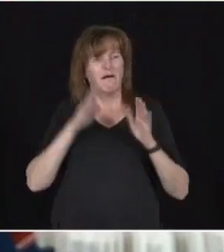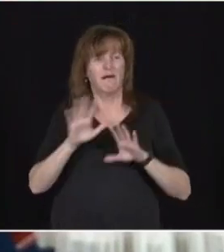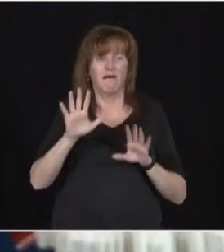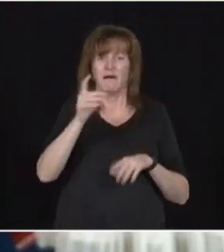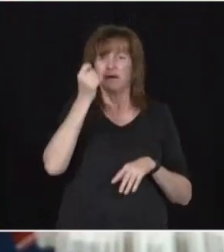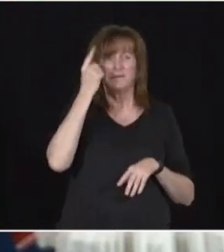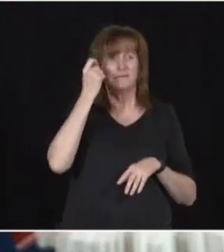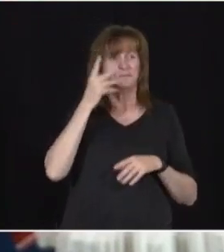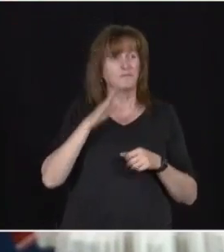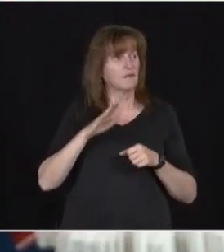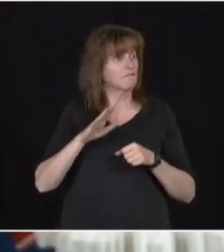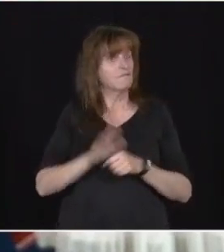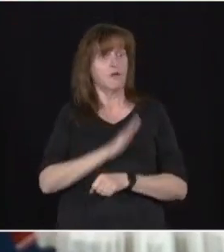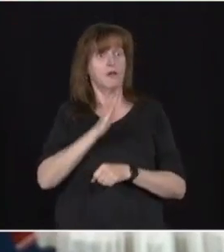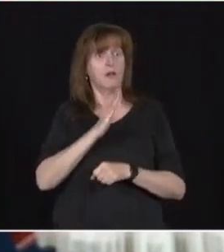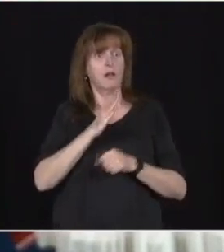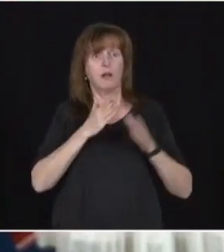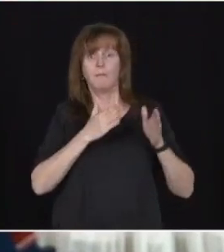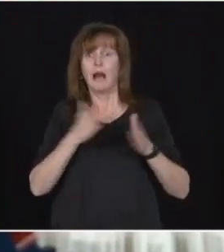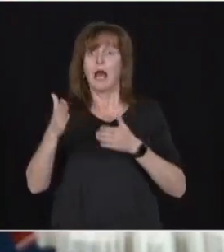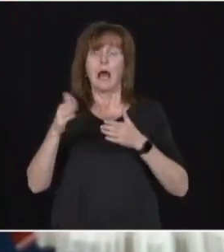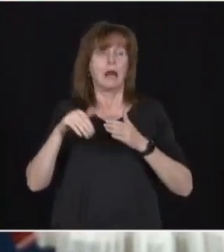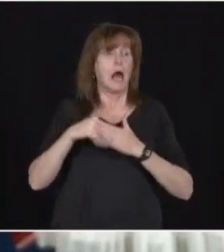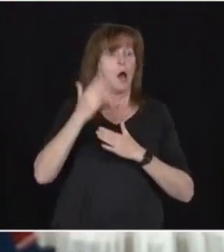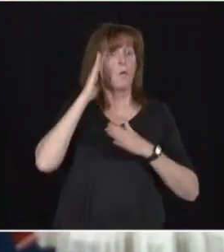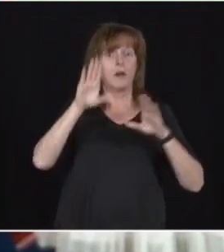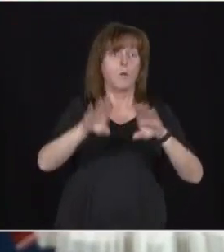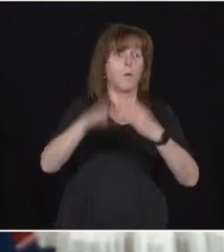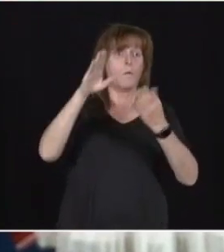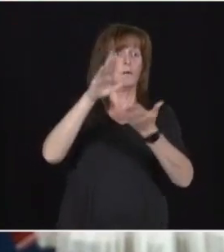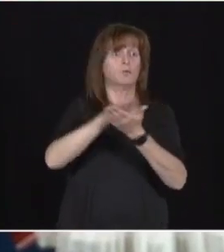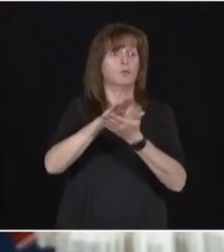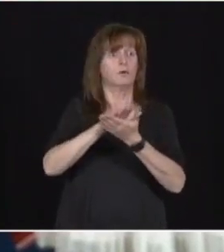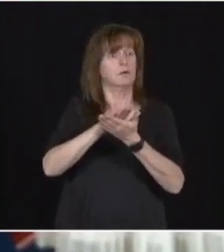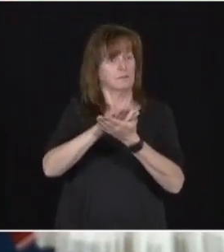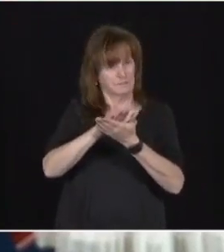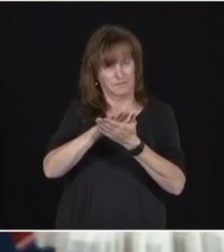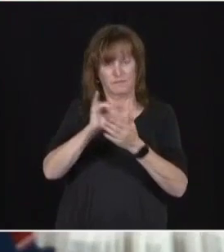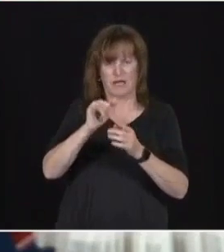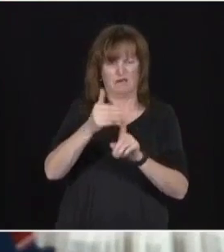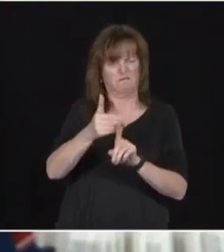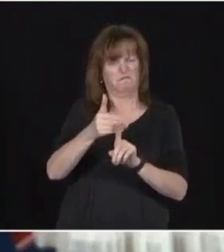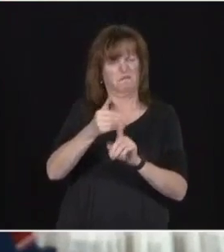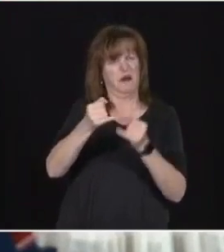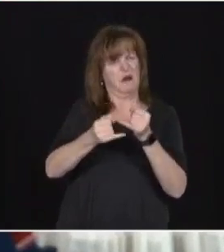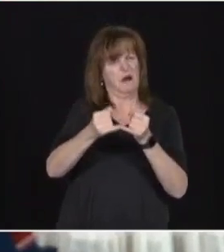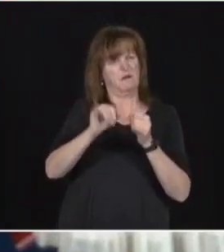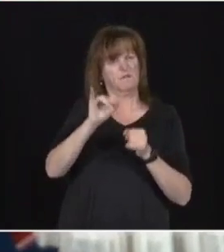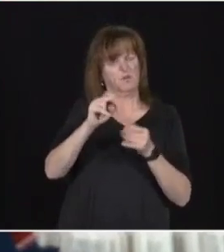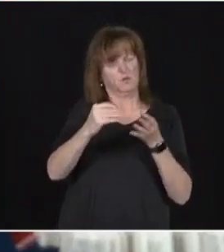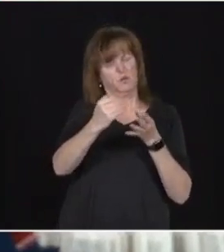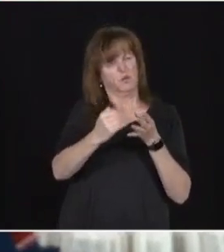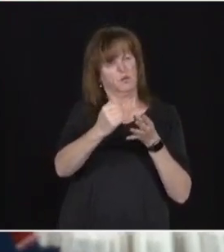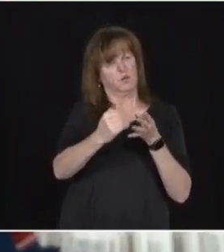We will unveil the full plan by the end of this school year. We will unveil the plan of how that will look